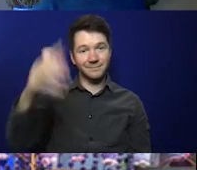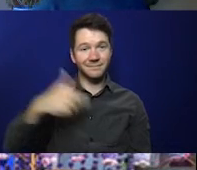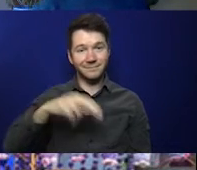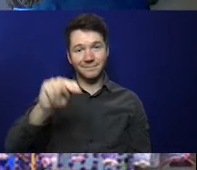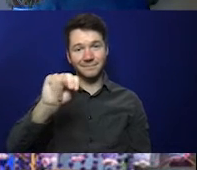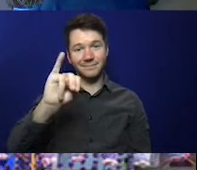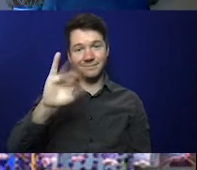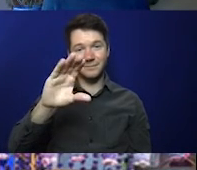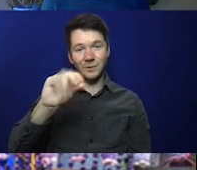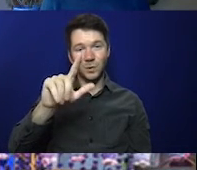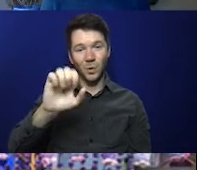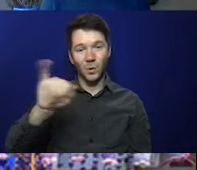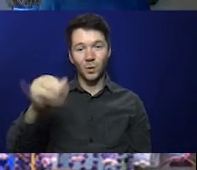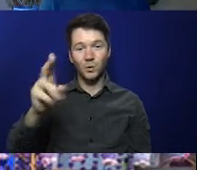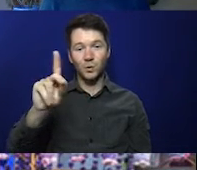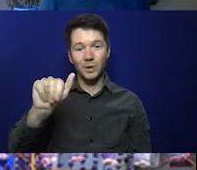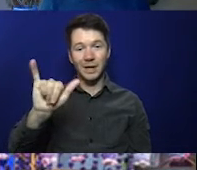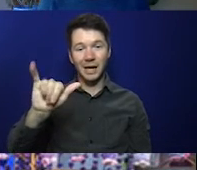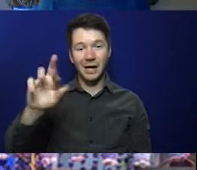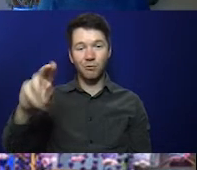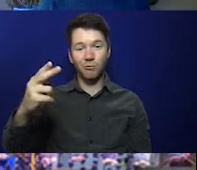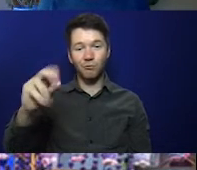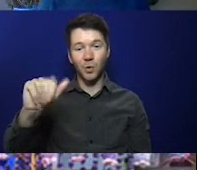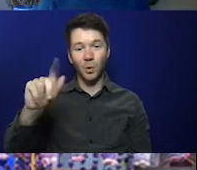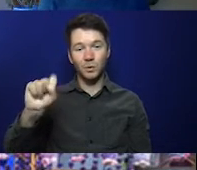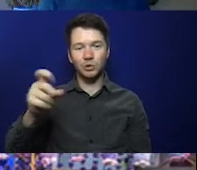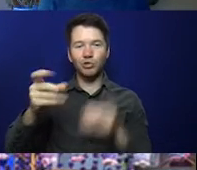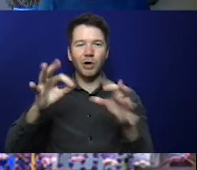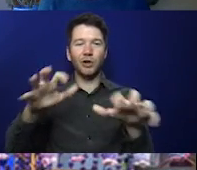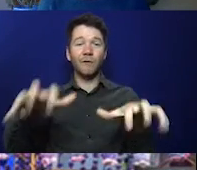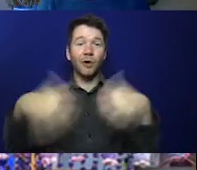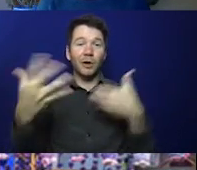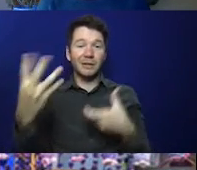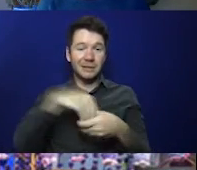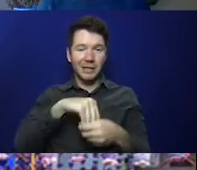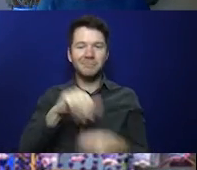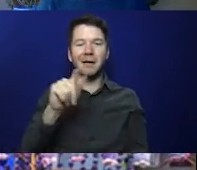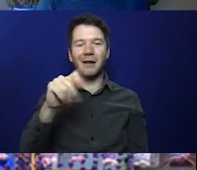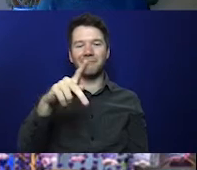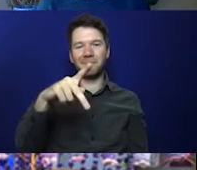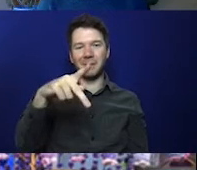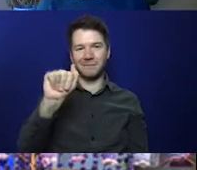Hello, I’m Nicole Juday Rhoads, Director of Audience Engagement at the Pennsylvania